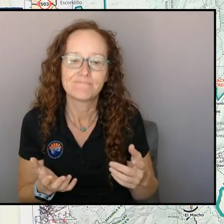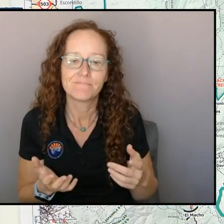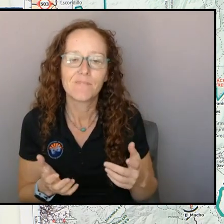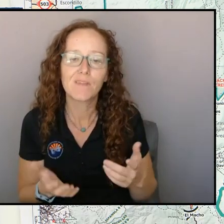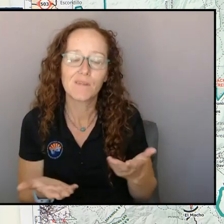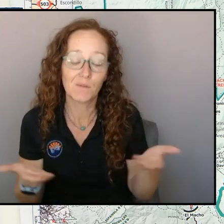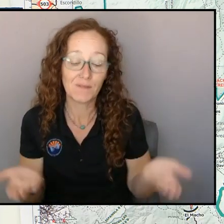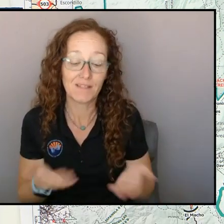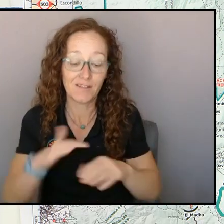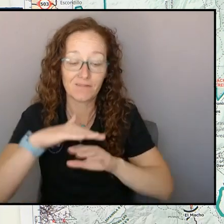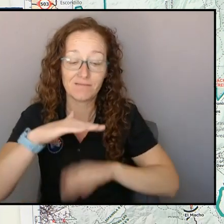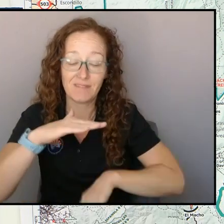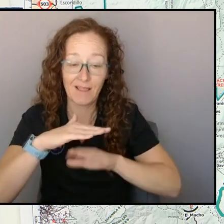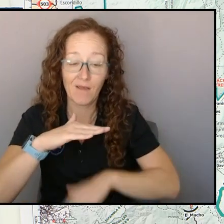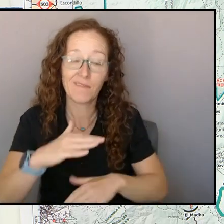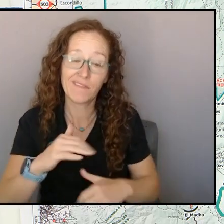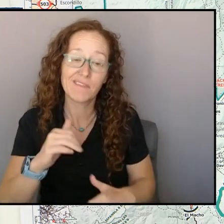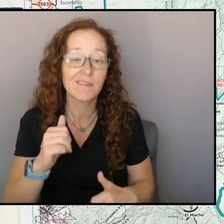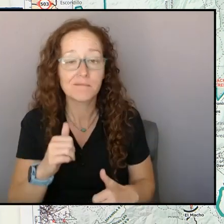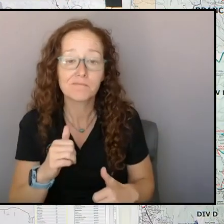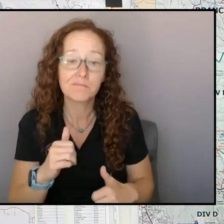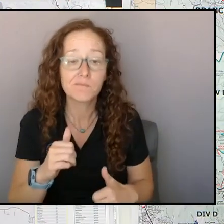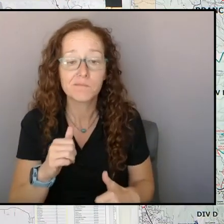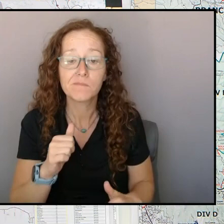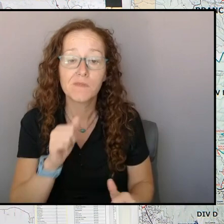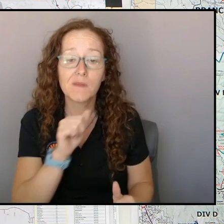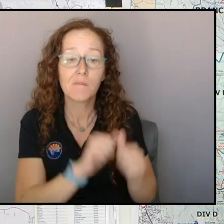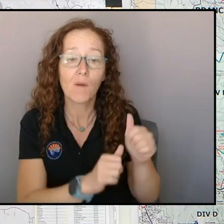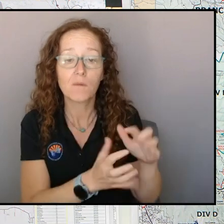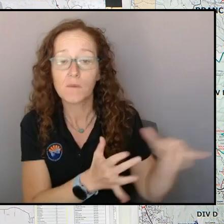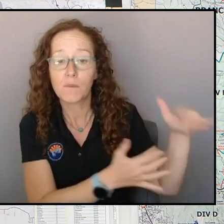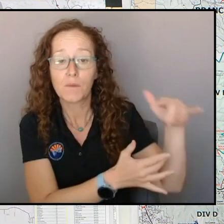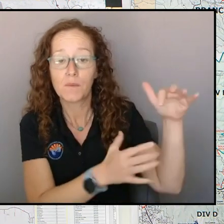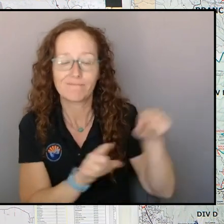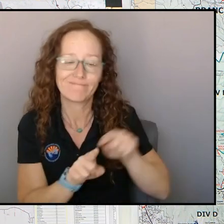majority of our better instability out here beyond